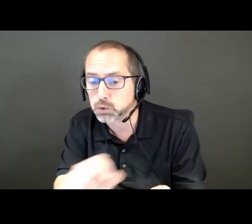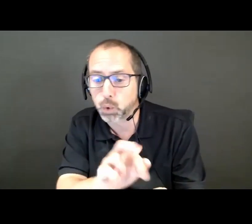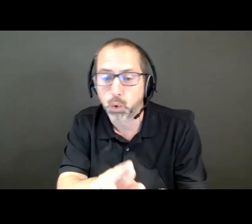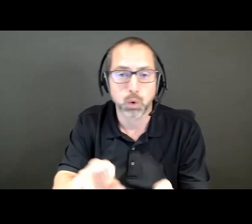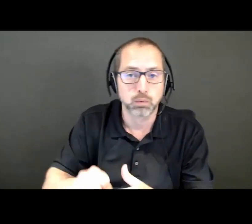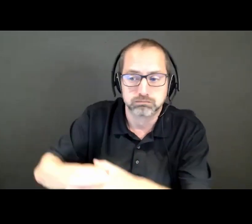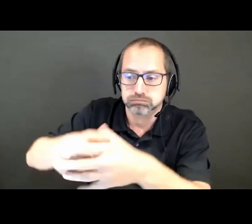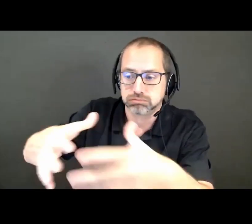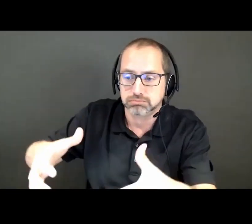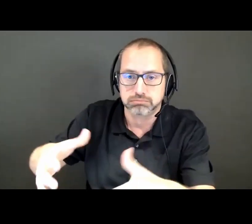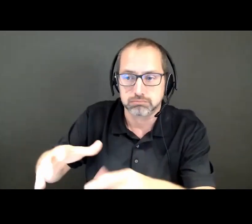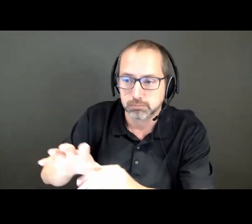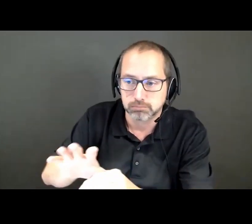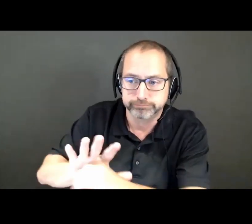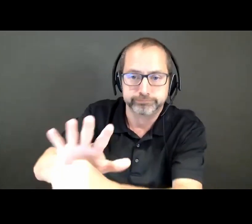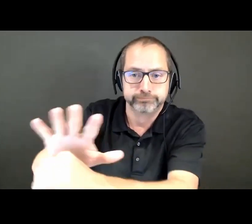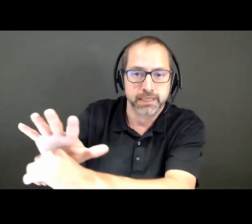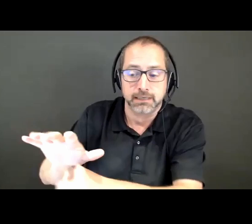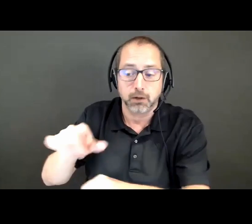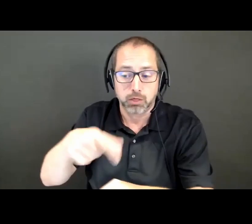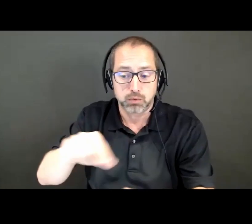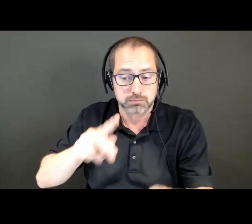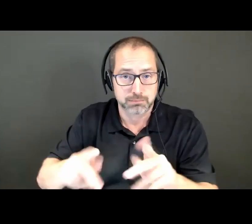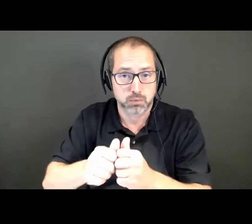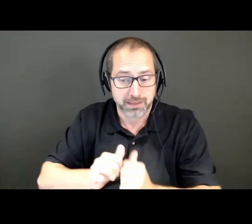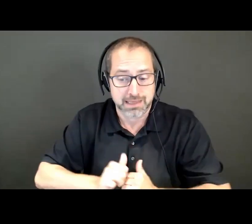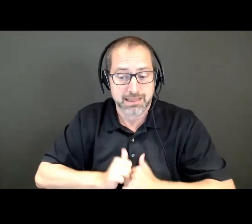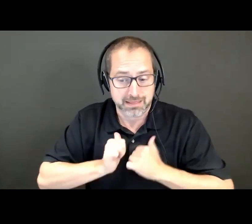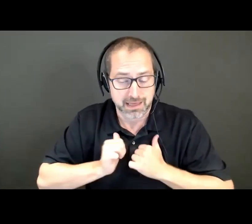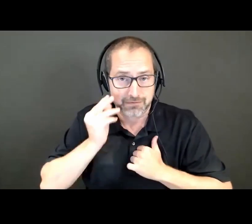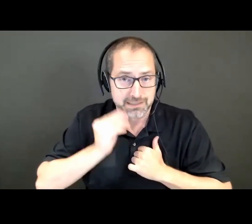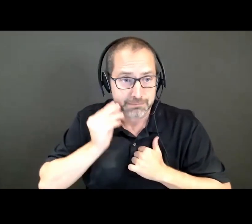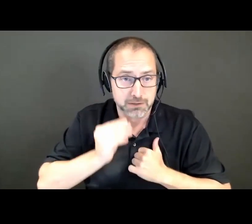those with lived experiences often don't get an audience for those kinds of people.